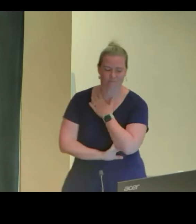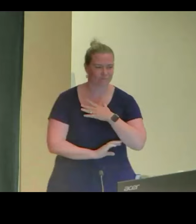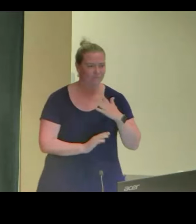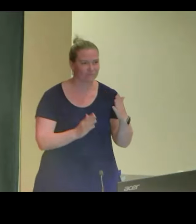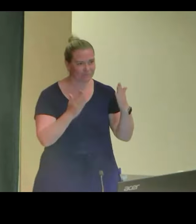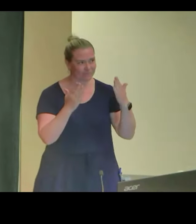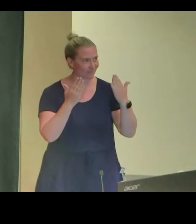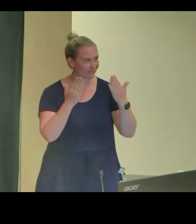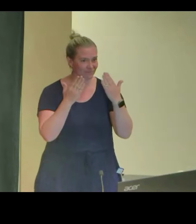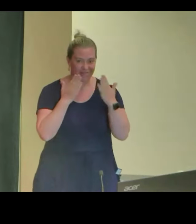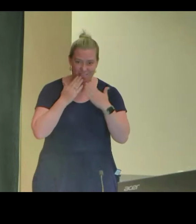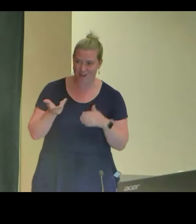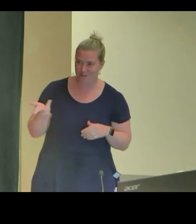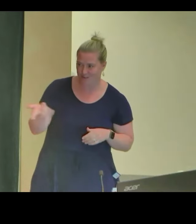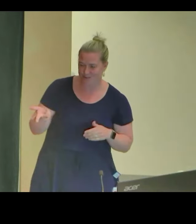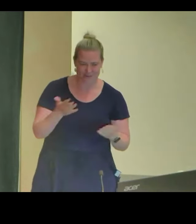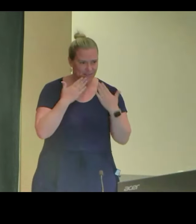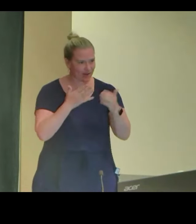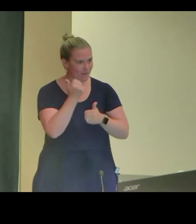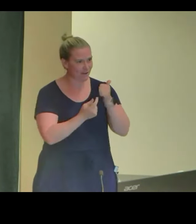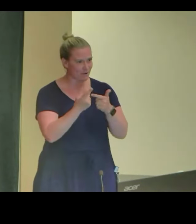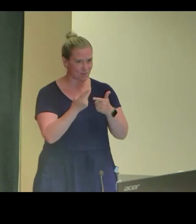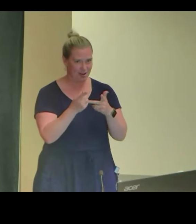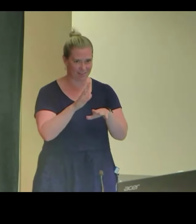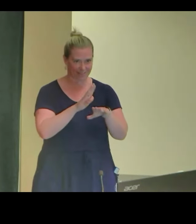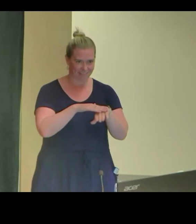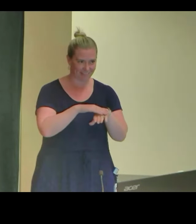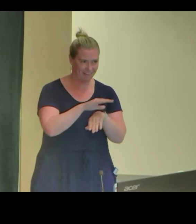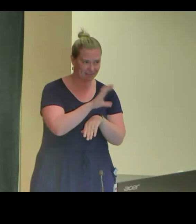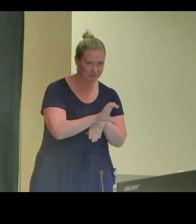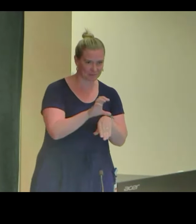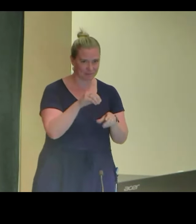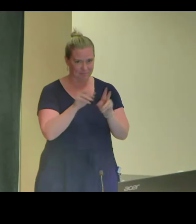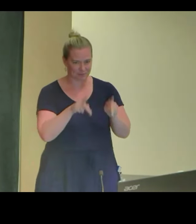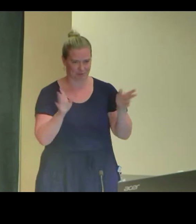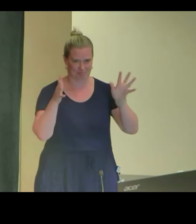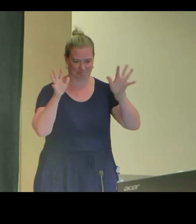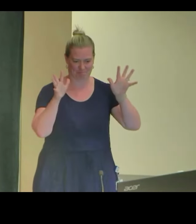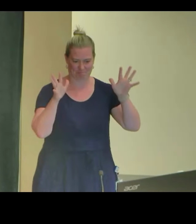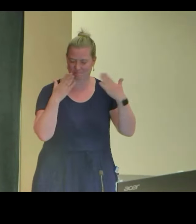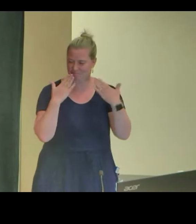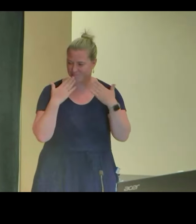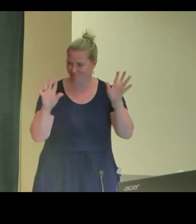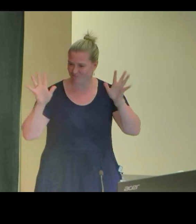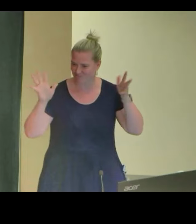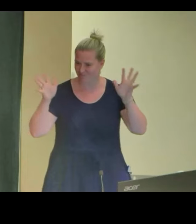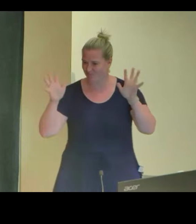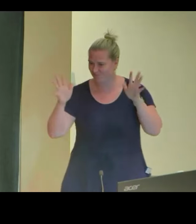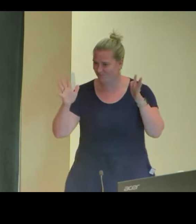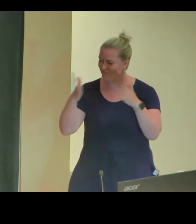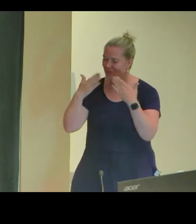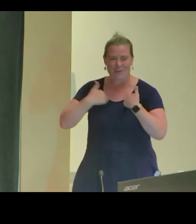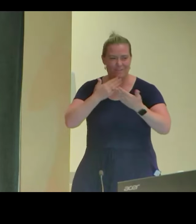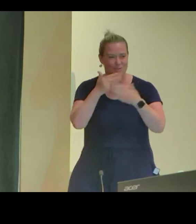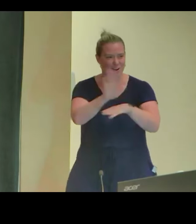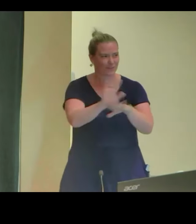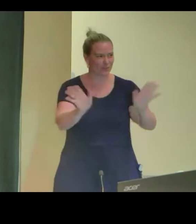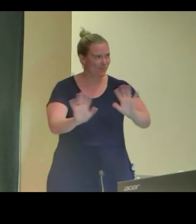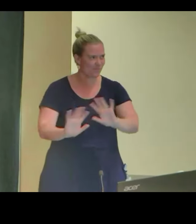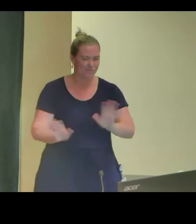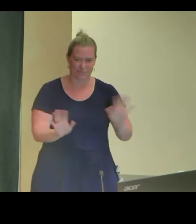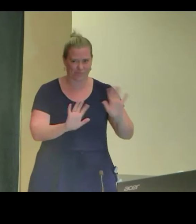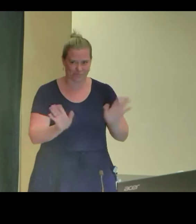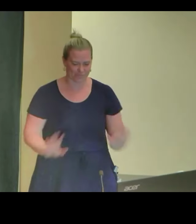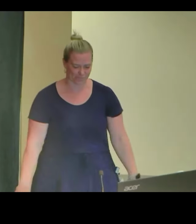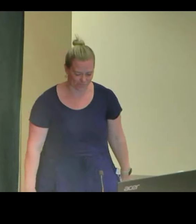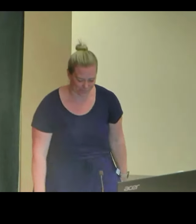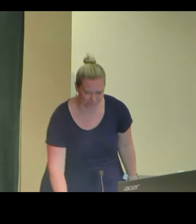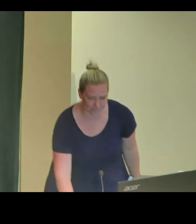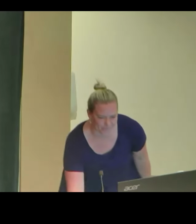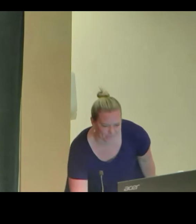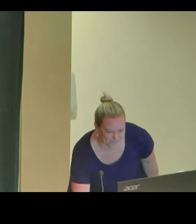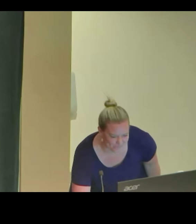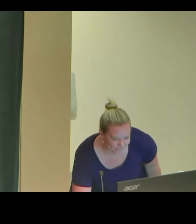person and online let's give her another round of applause thank you everyone have a good afternoon